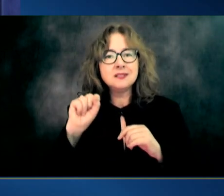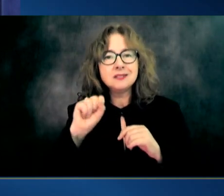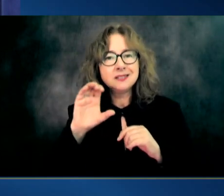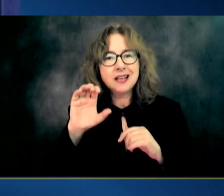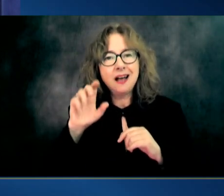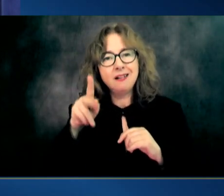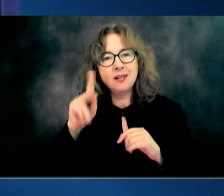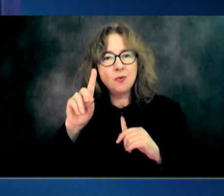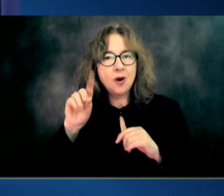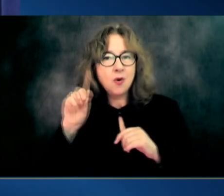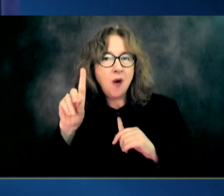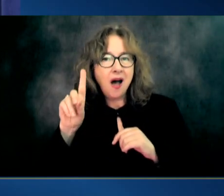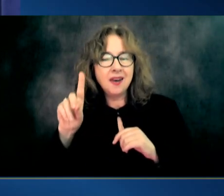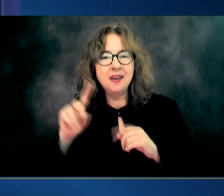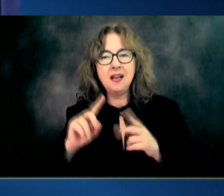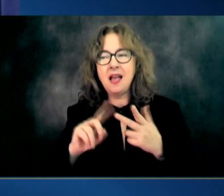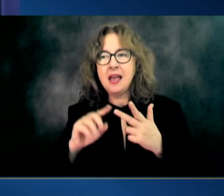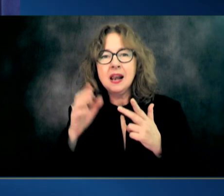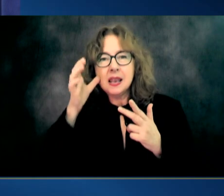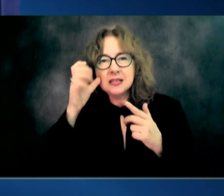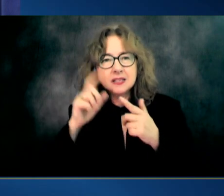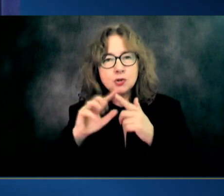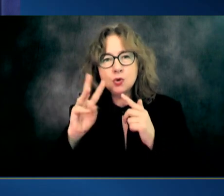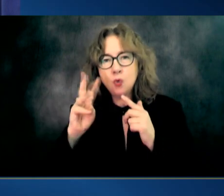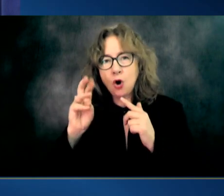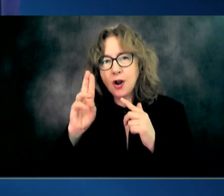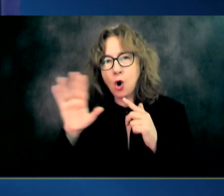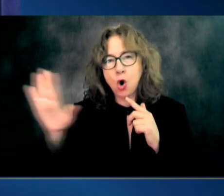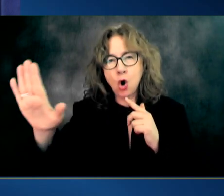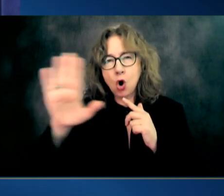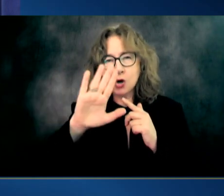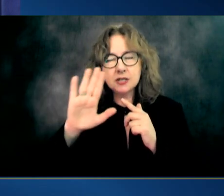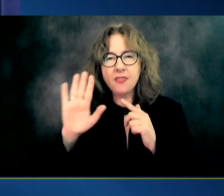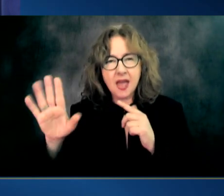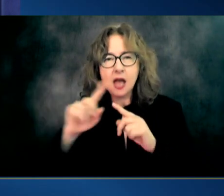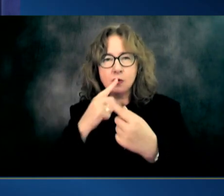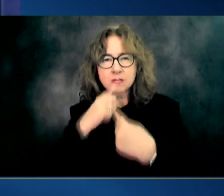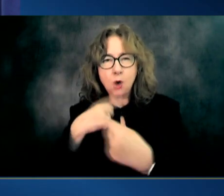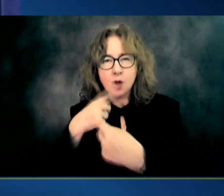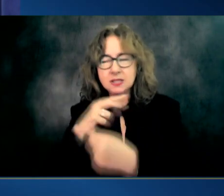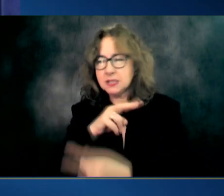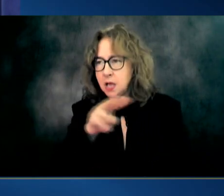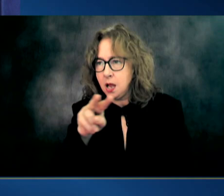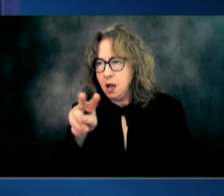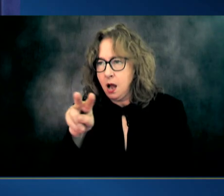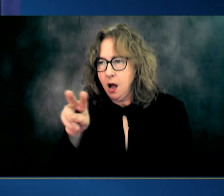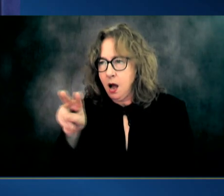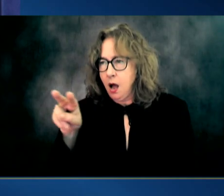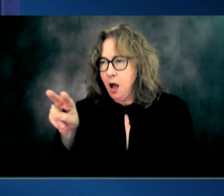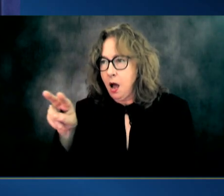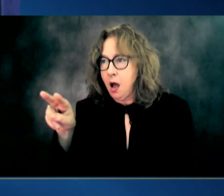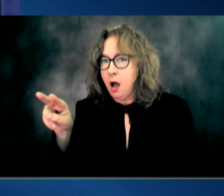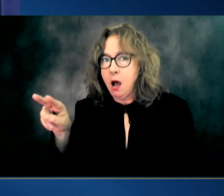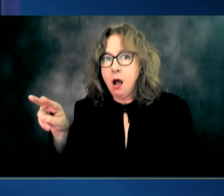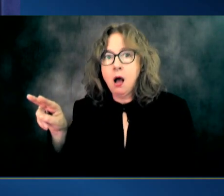warriors' response every single warrior. I just was like, "Okay." We were like,